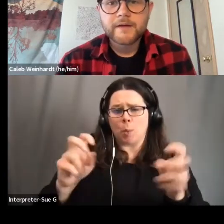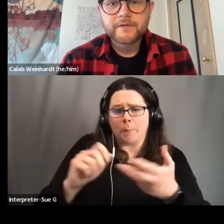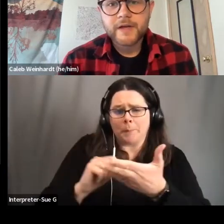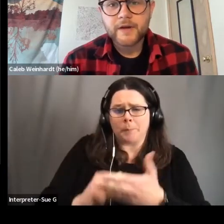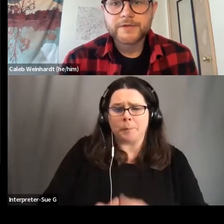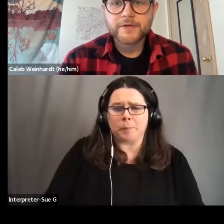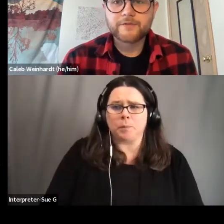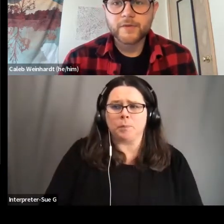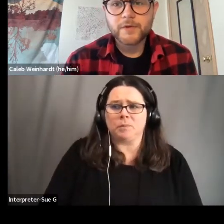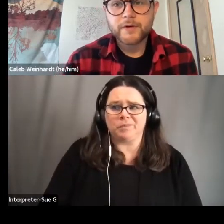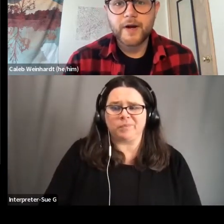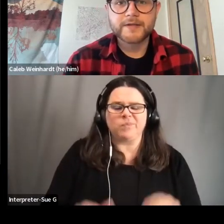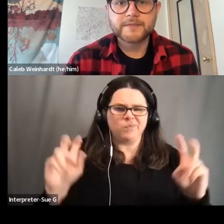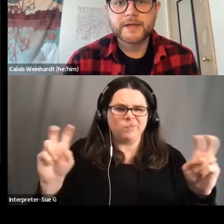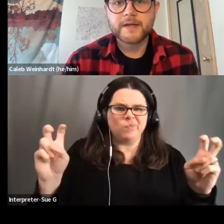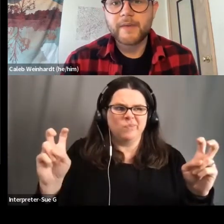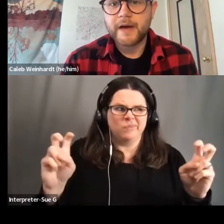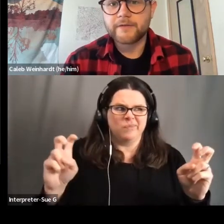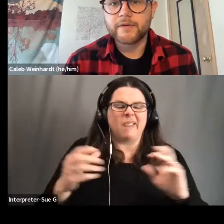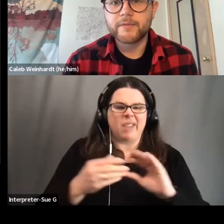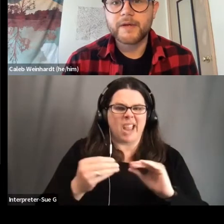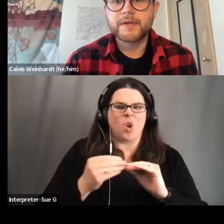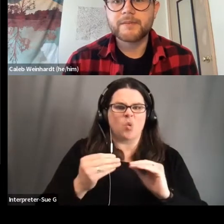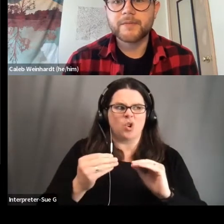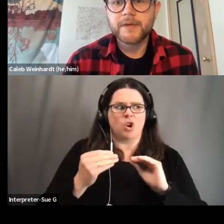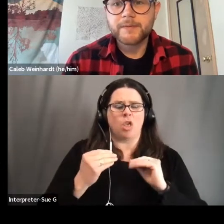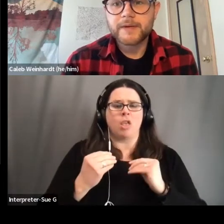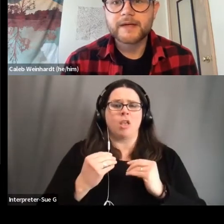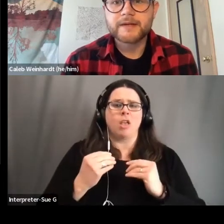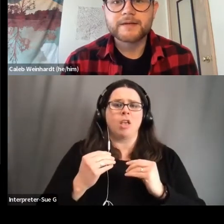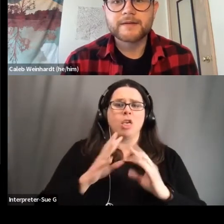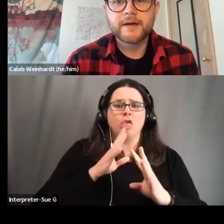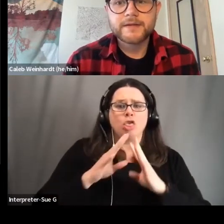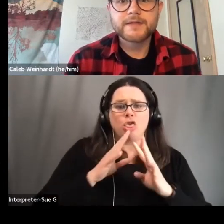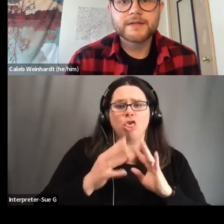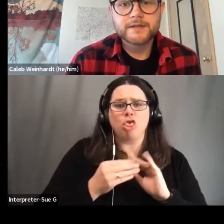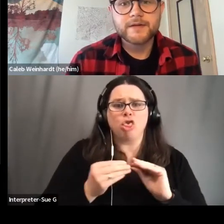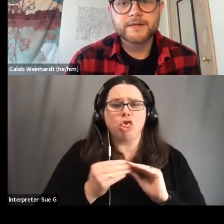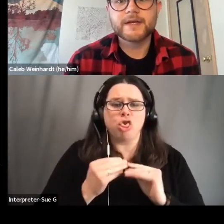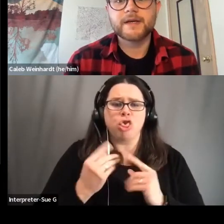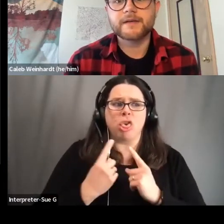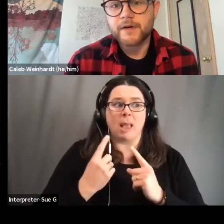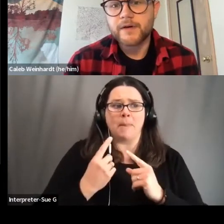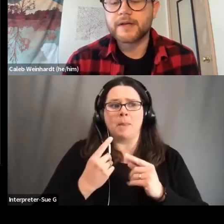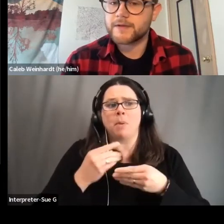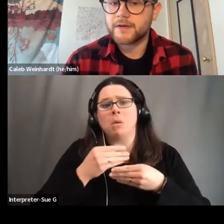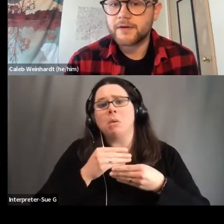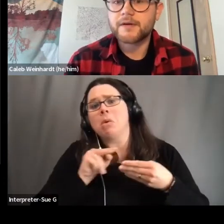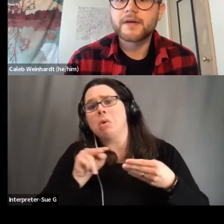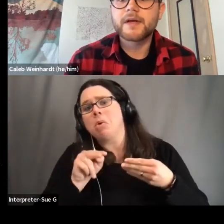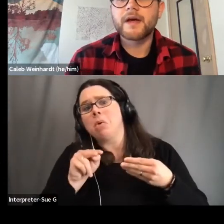"I have encountered verbal harassment in the bathroom, "and people peeping into the stalls saying, "'Look it's a girl'